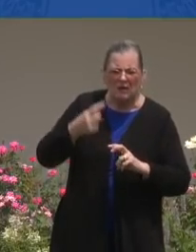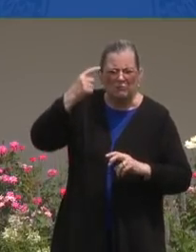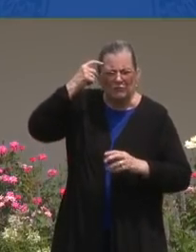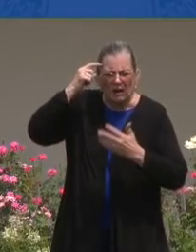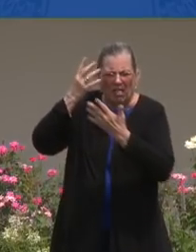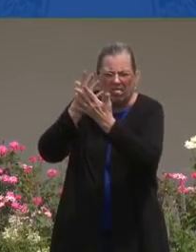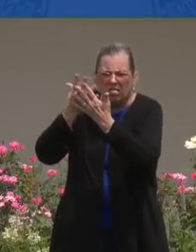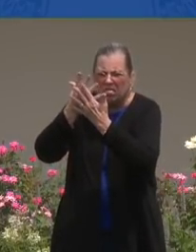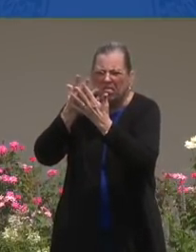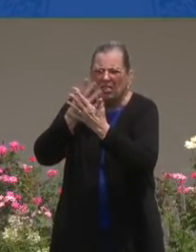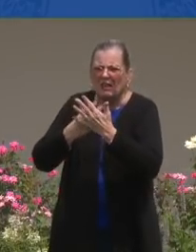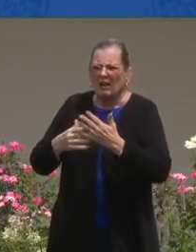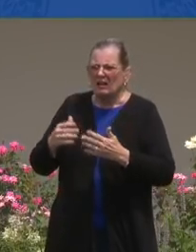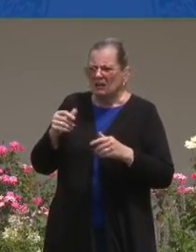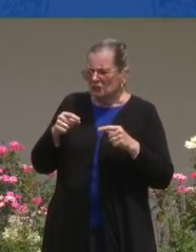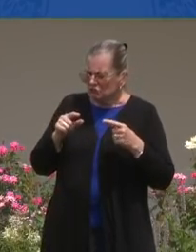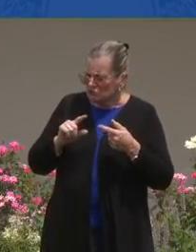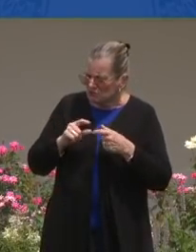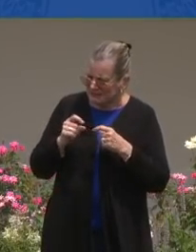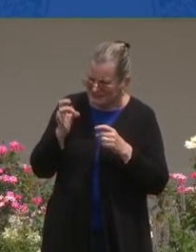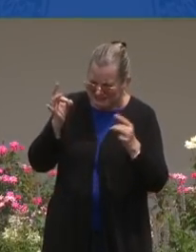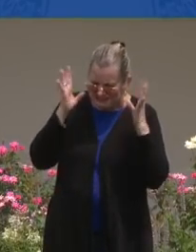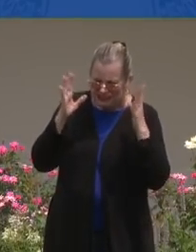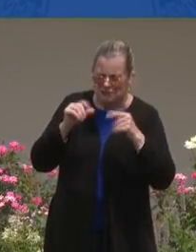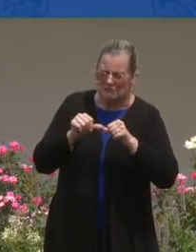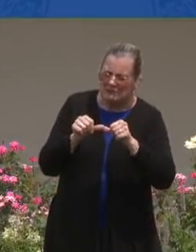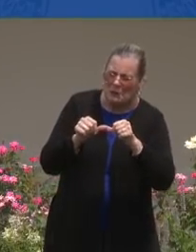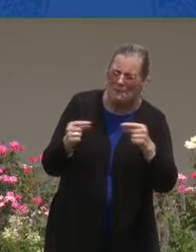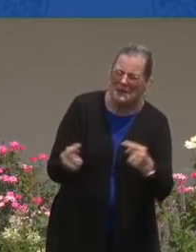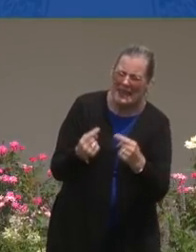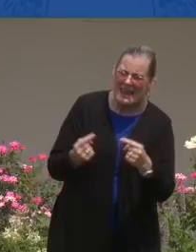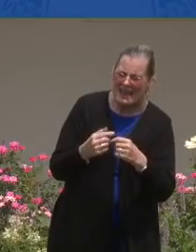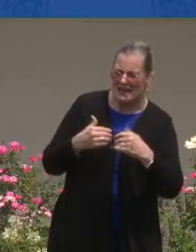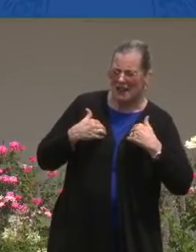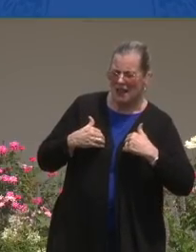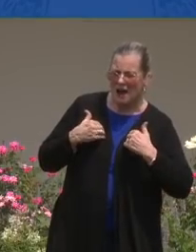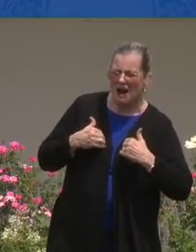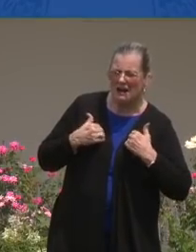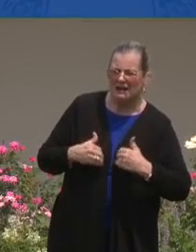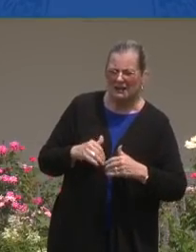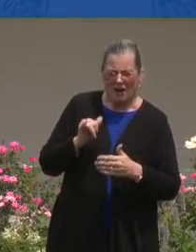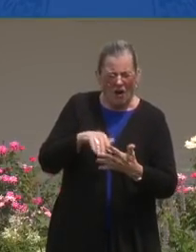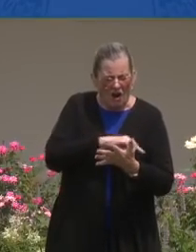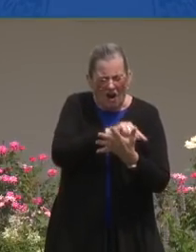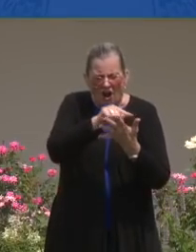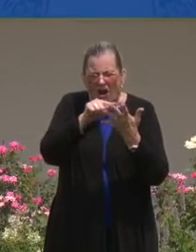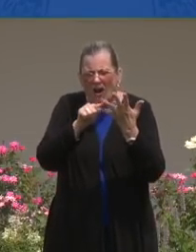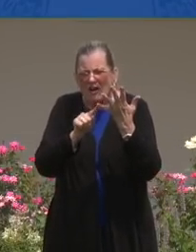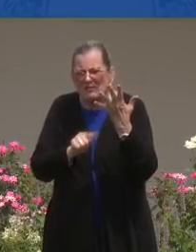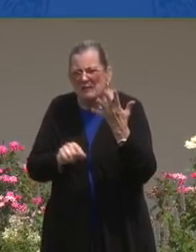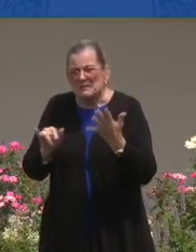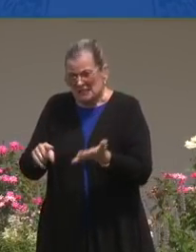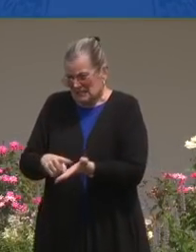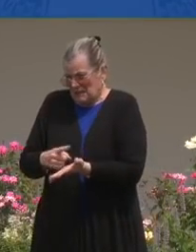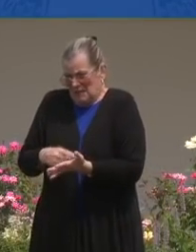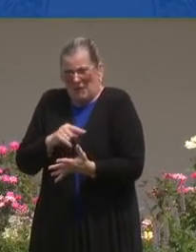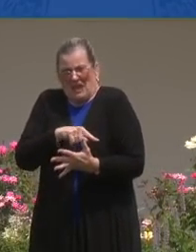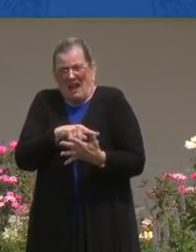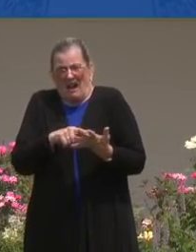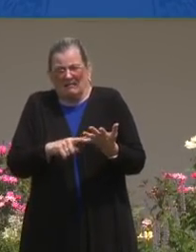These conditions can sometimes rise to the level of a disability. So we're bringing agencies together